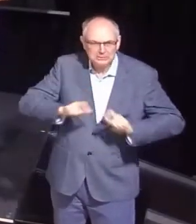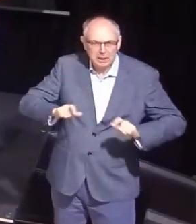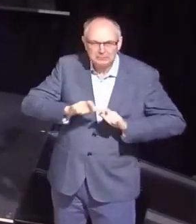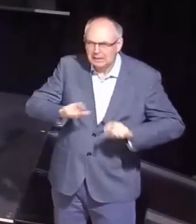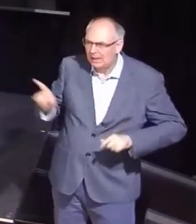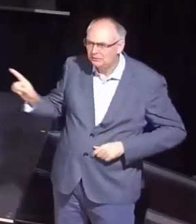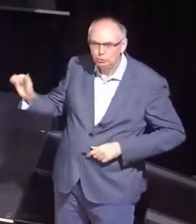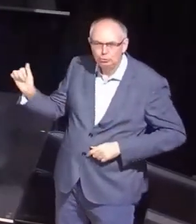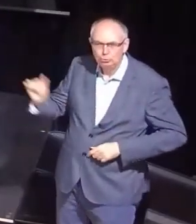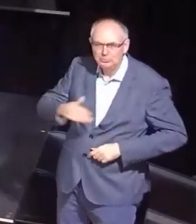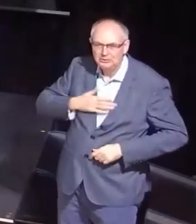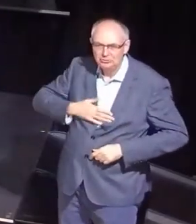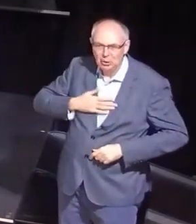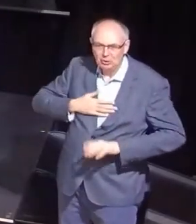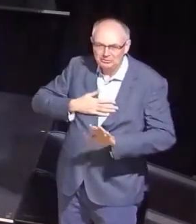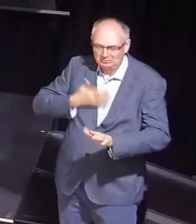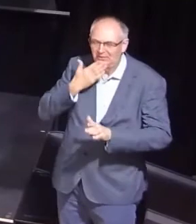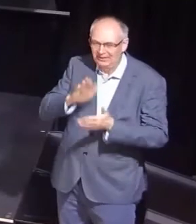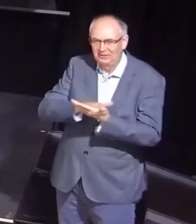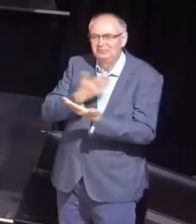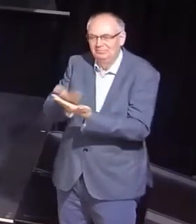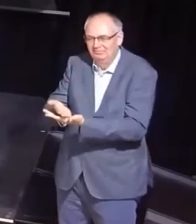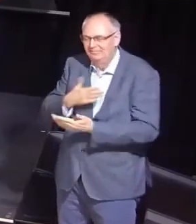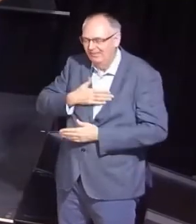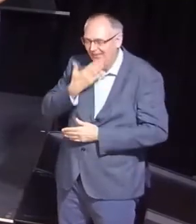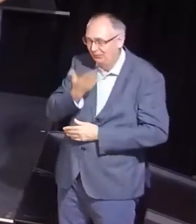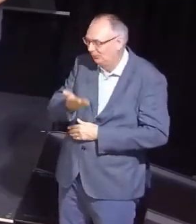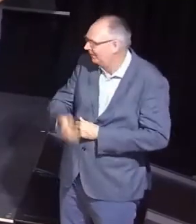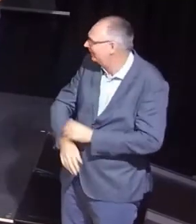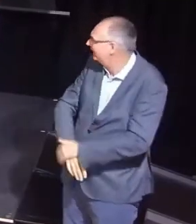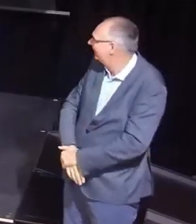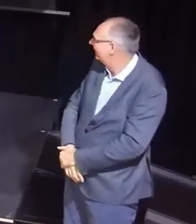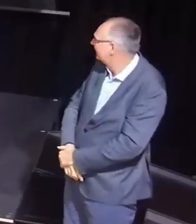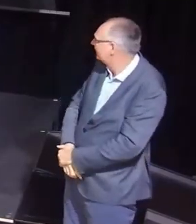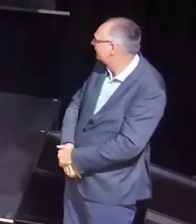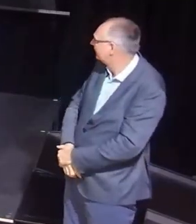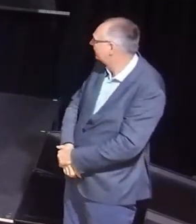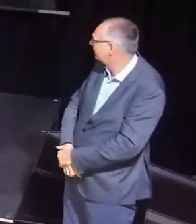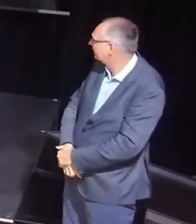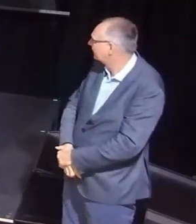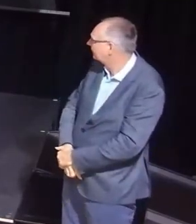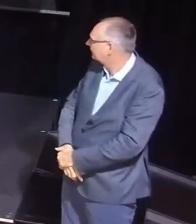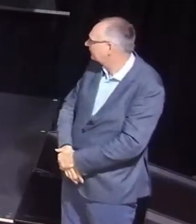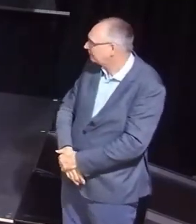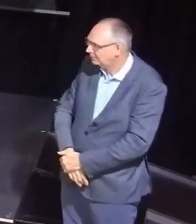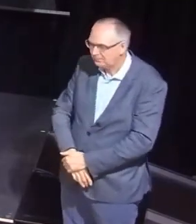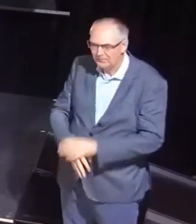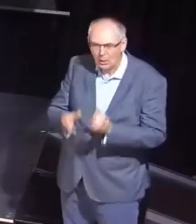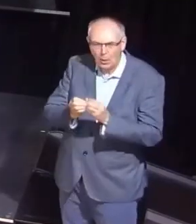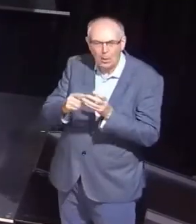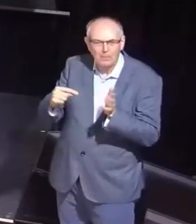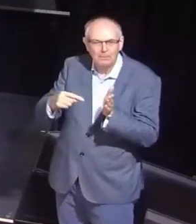So thank you for handling that. So yeah, boot camps are really powerful events.